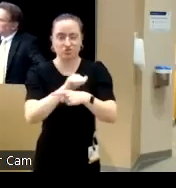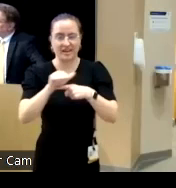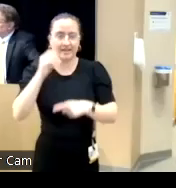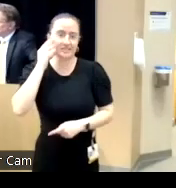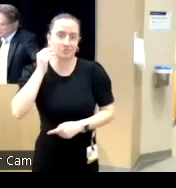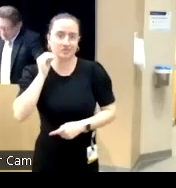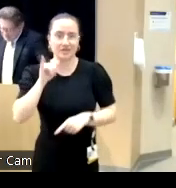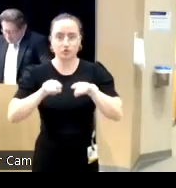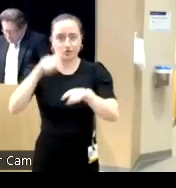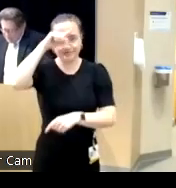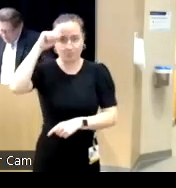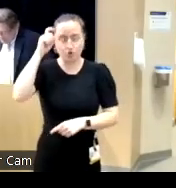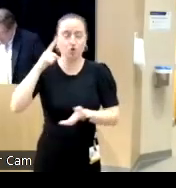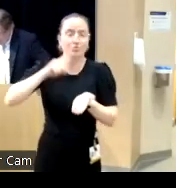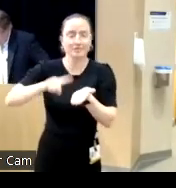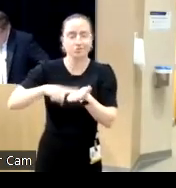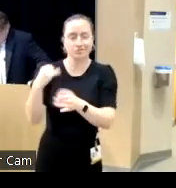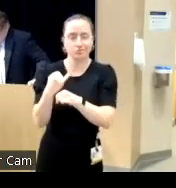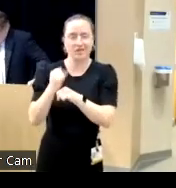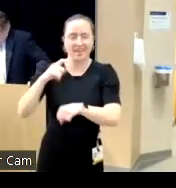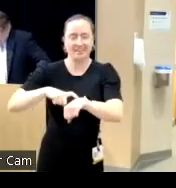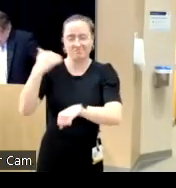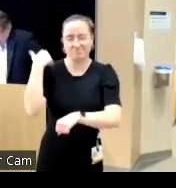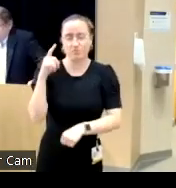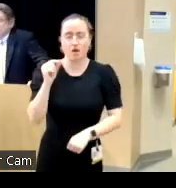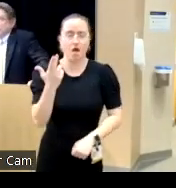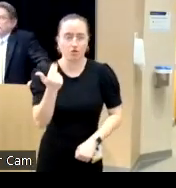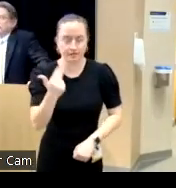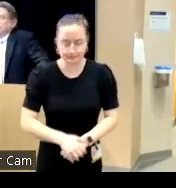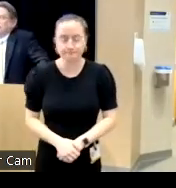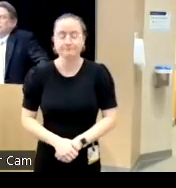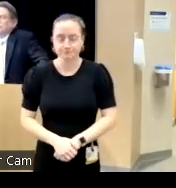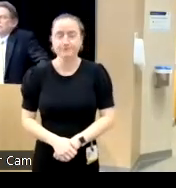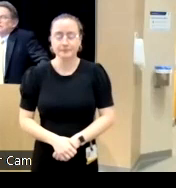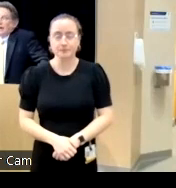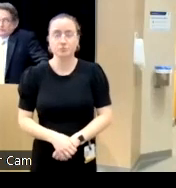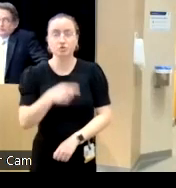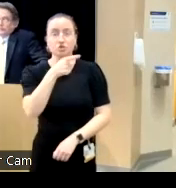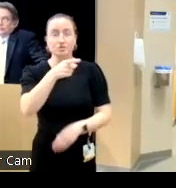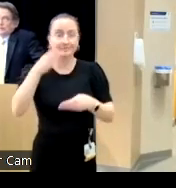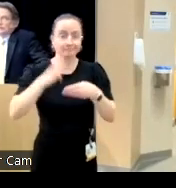summer Research Institute that we held at the time and then completed her doctoral degree